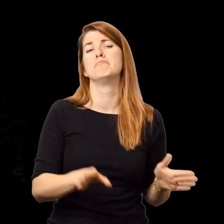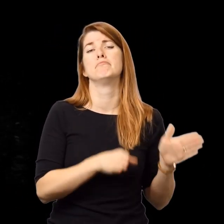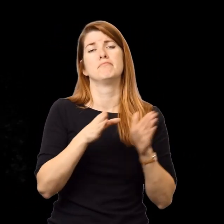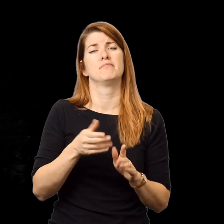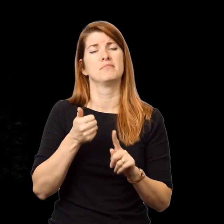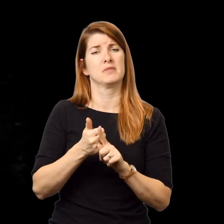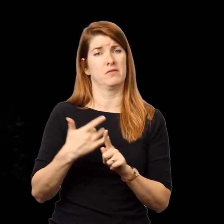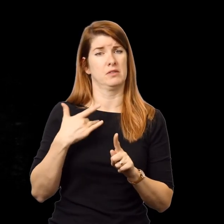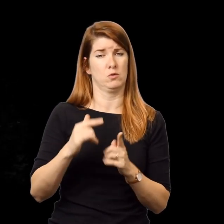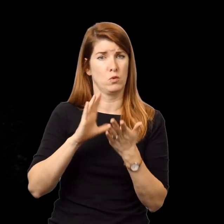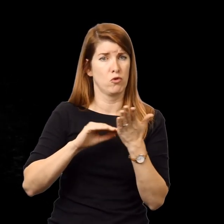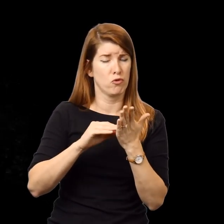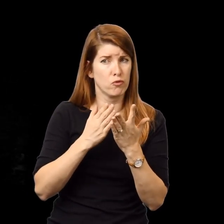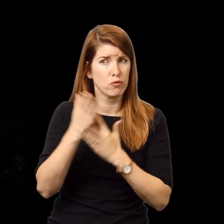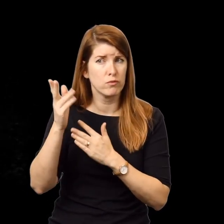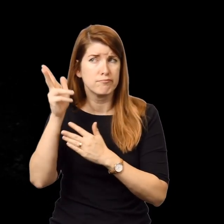Are they auditory or visual learners.